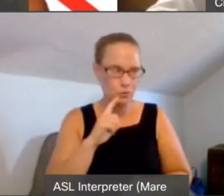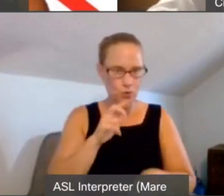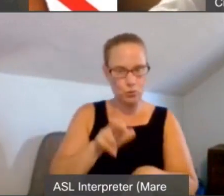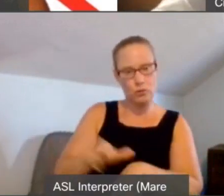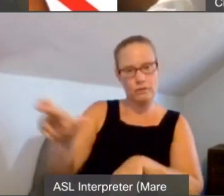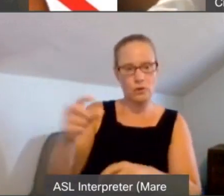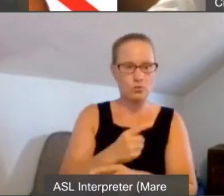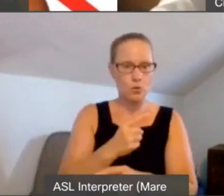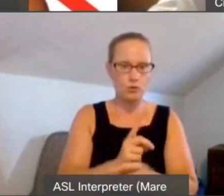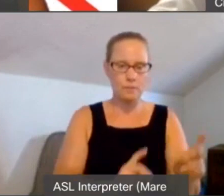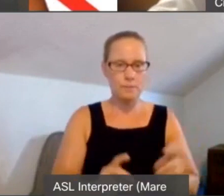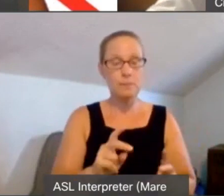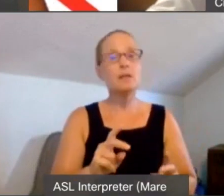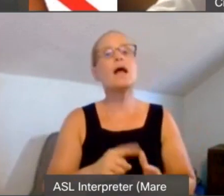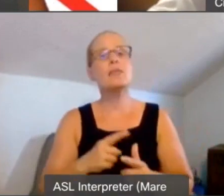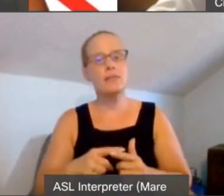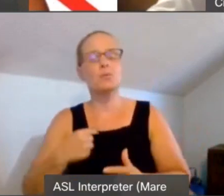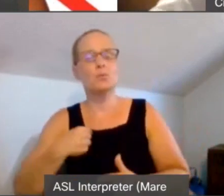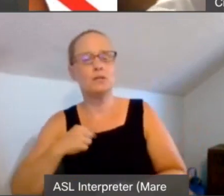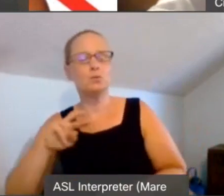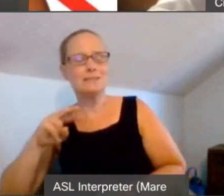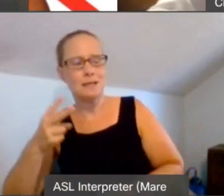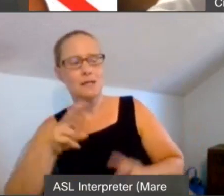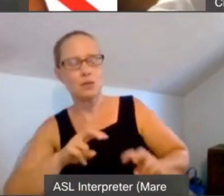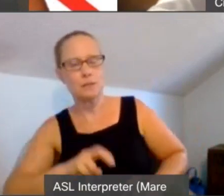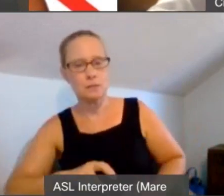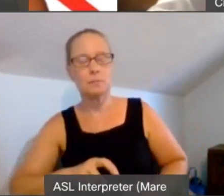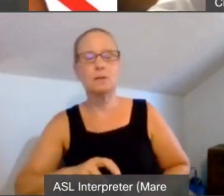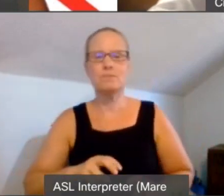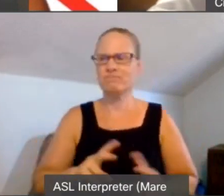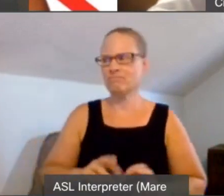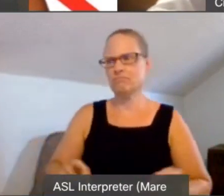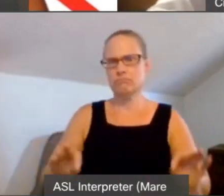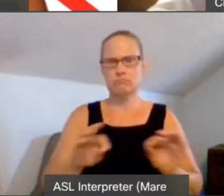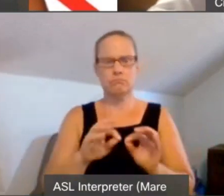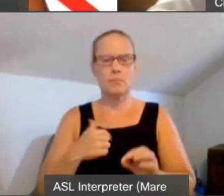so we can do a secondary assessment. It's very critical, I will make sure it's sent